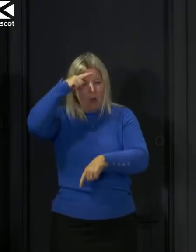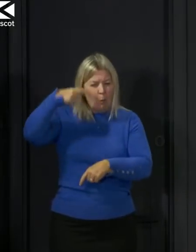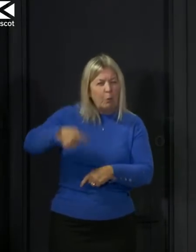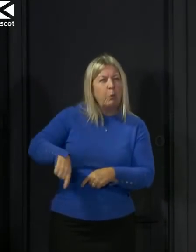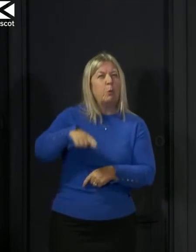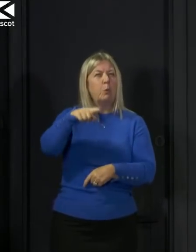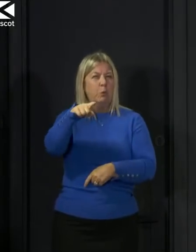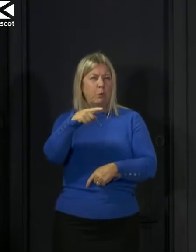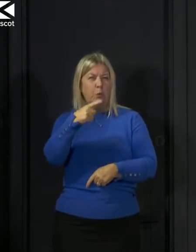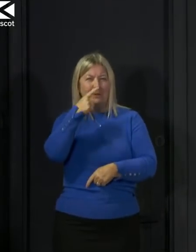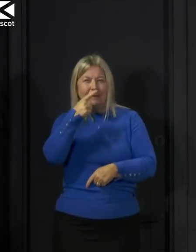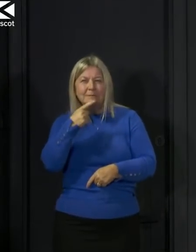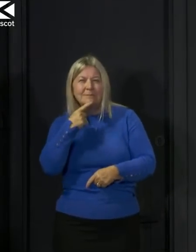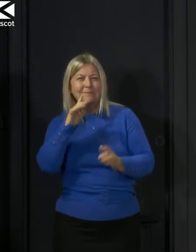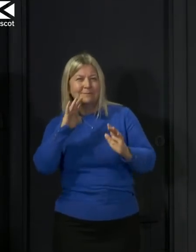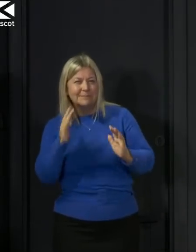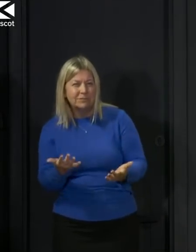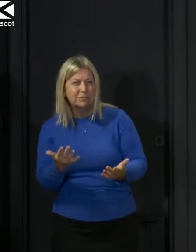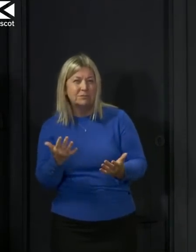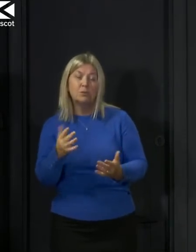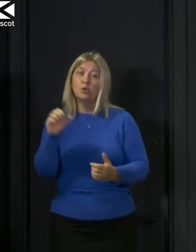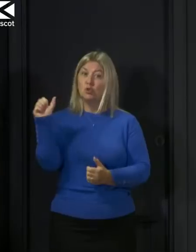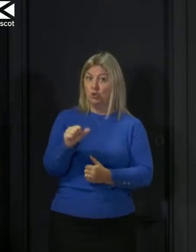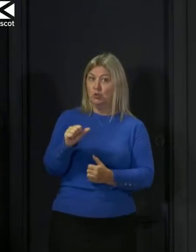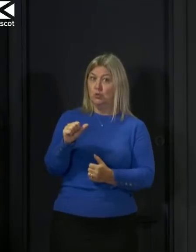you should self isolate for ten days from the date of the test.